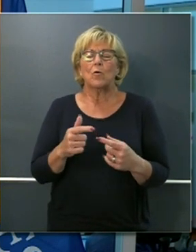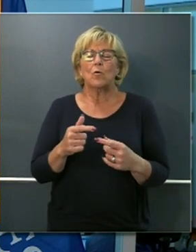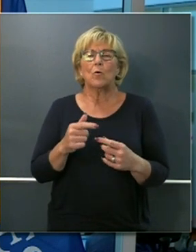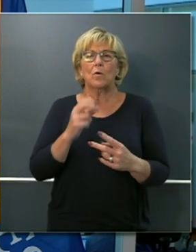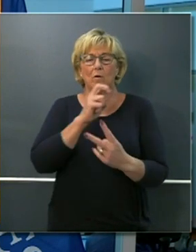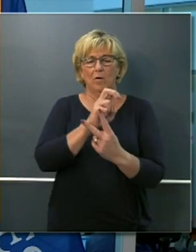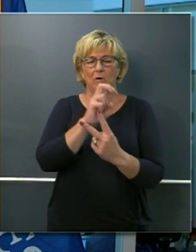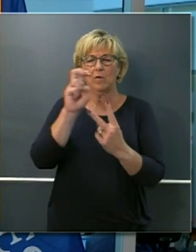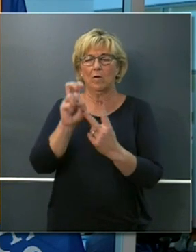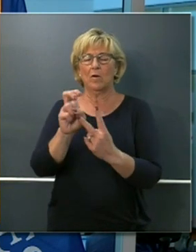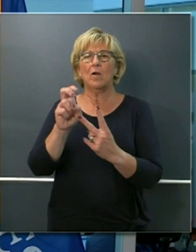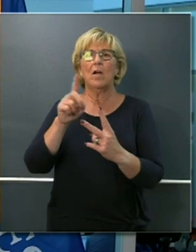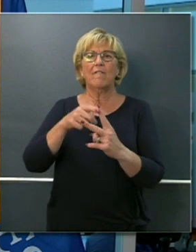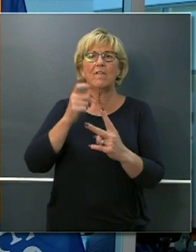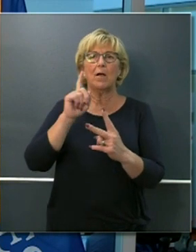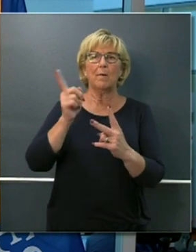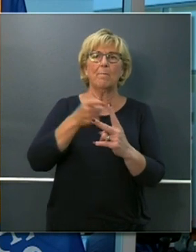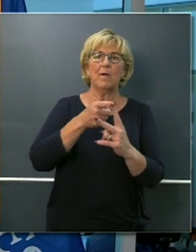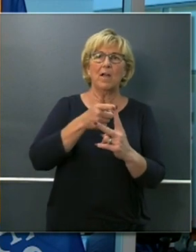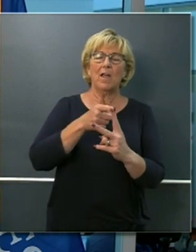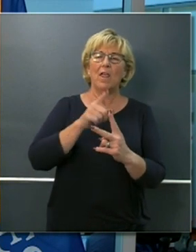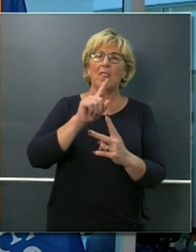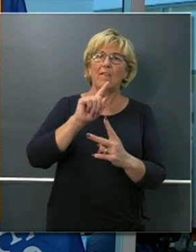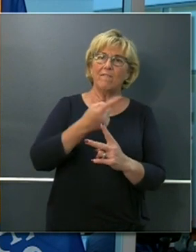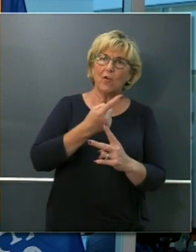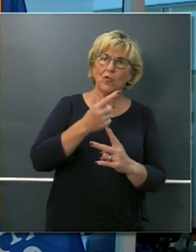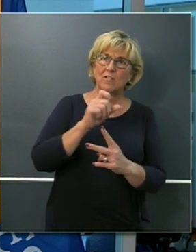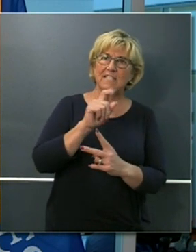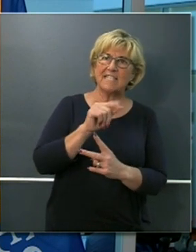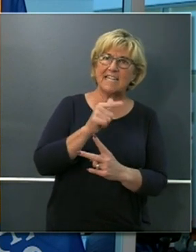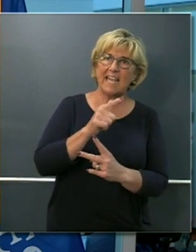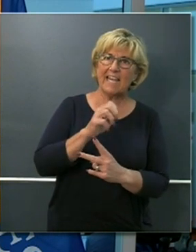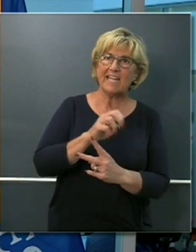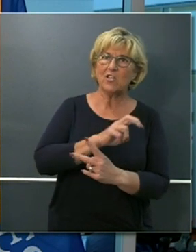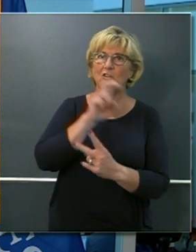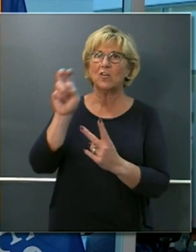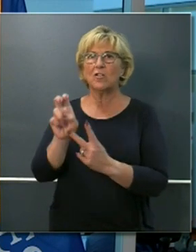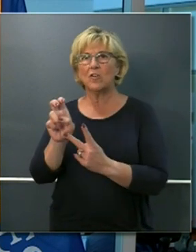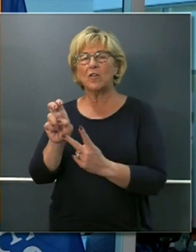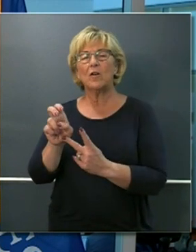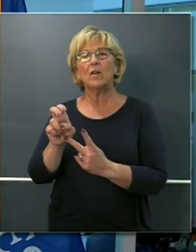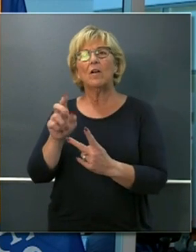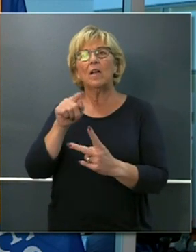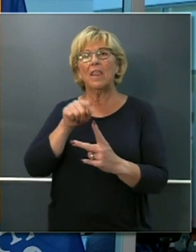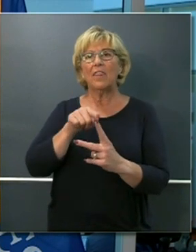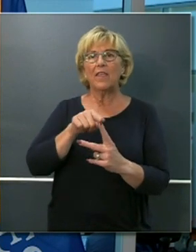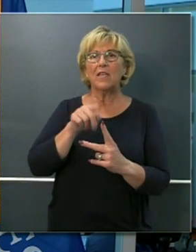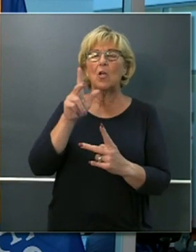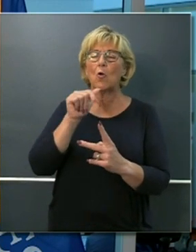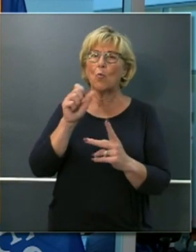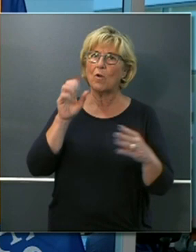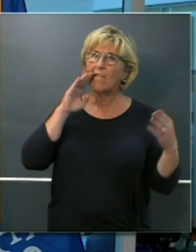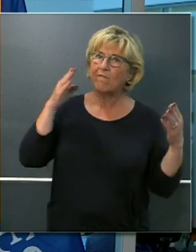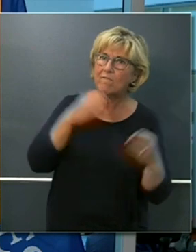POSSIBLE FOR PARENTS TO GO BACK TO WORK. SCHOOL WILL DIFFERENT BUT WE ARE FOCUSING ON ENHANCING THOSE OPPORTUNITIES. SO WHAT WILL WE BE DOING?